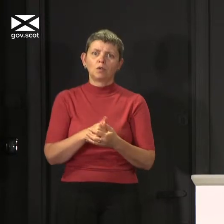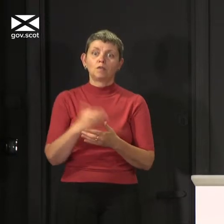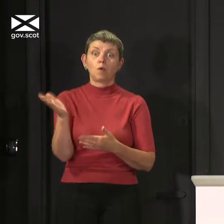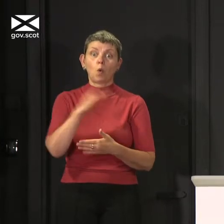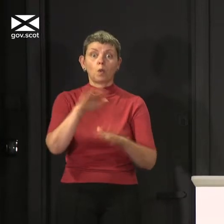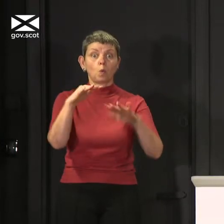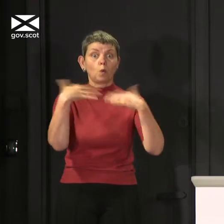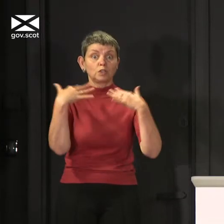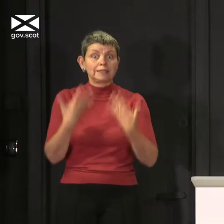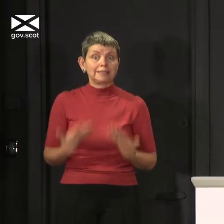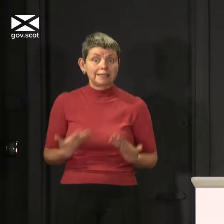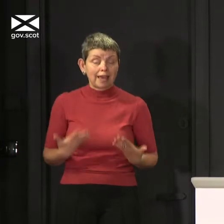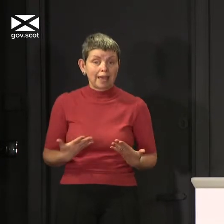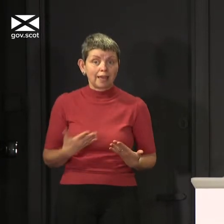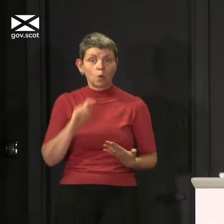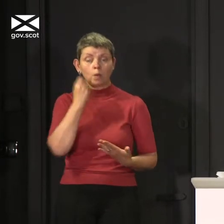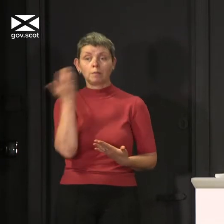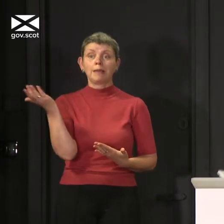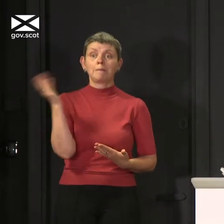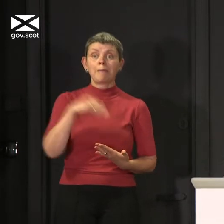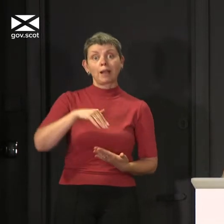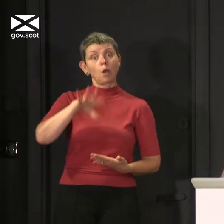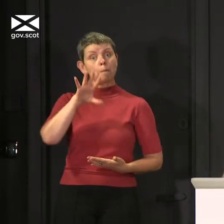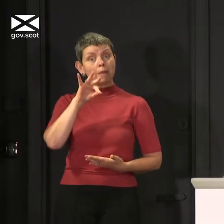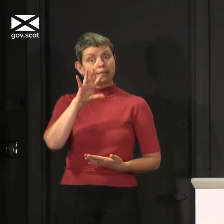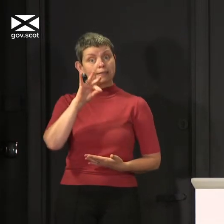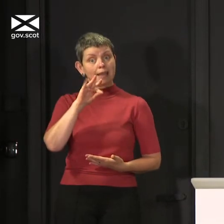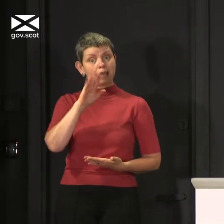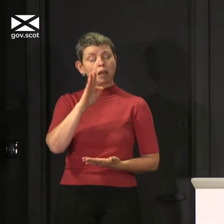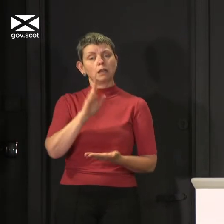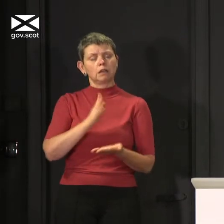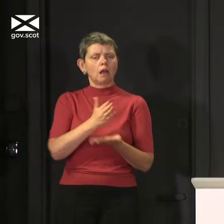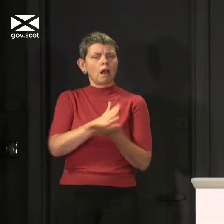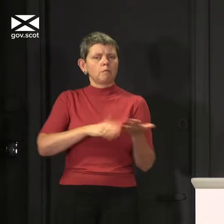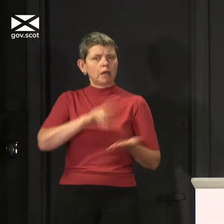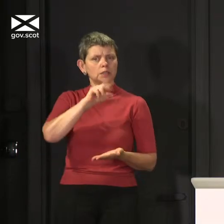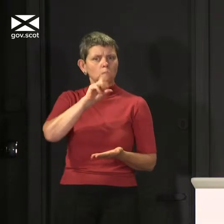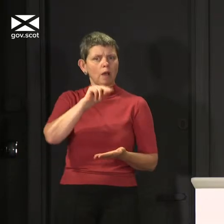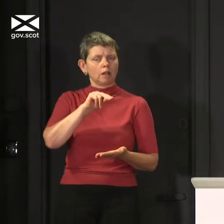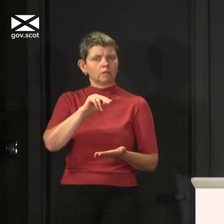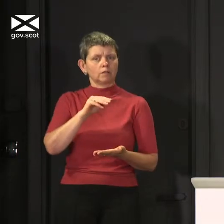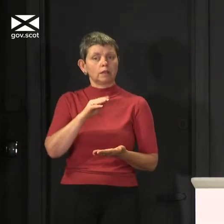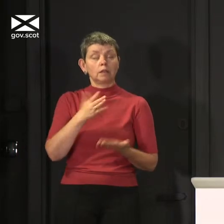us today. We will be back here on Monday at the normal time of 12:30pm. in the meantime,